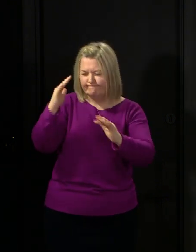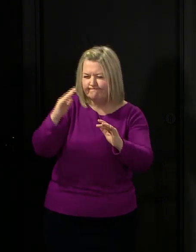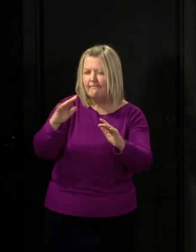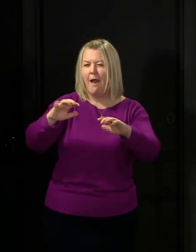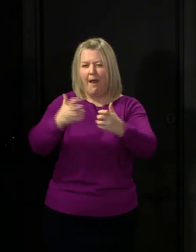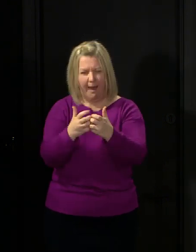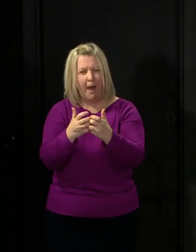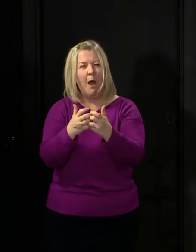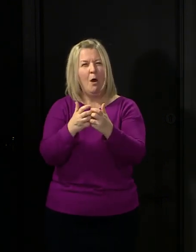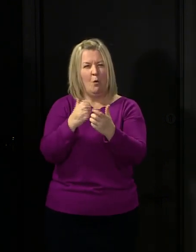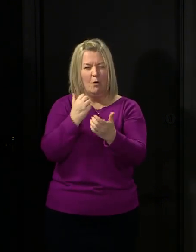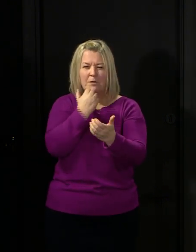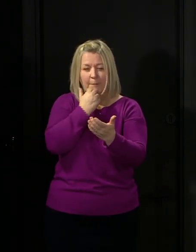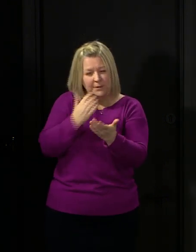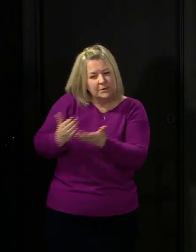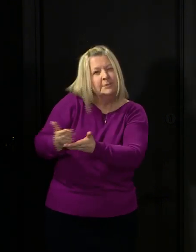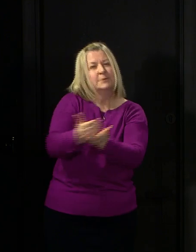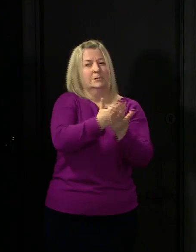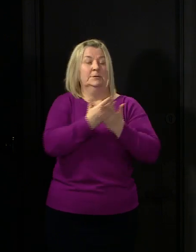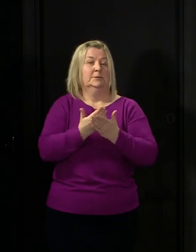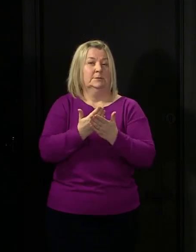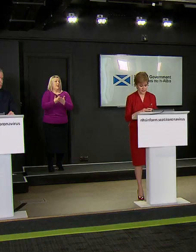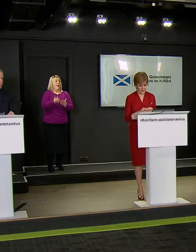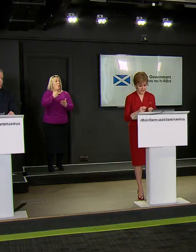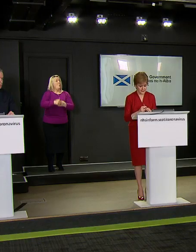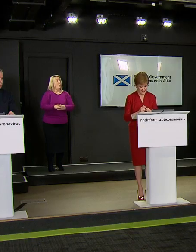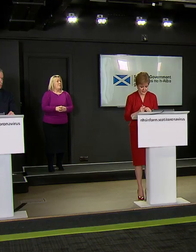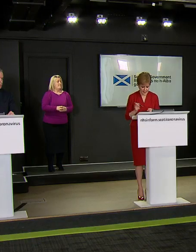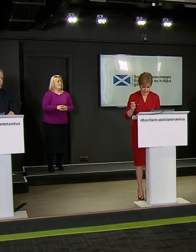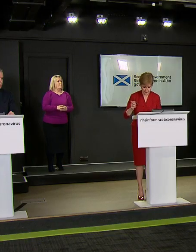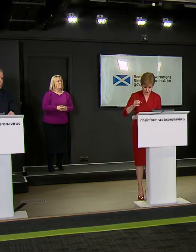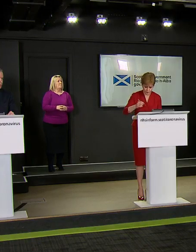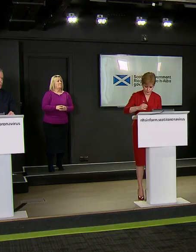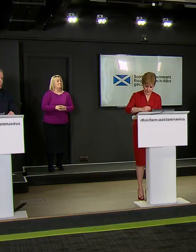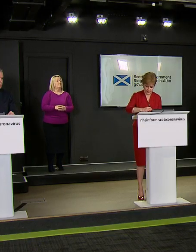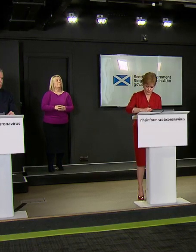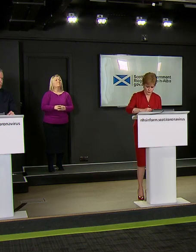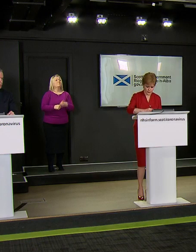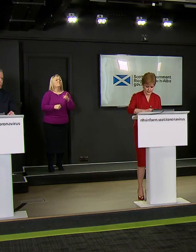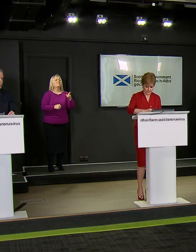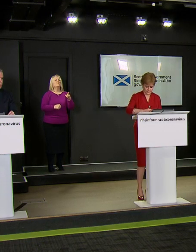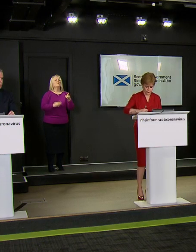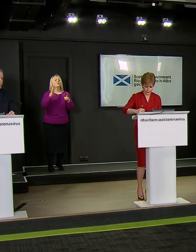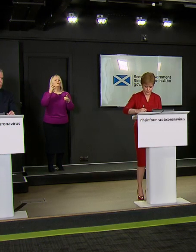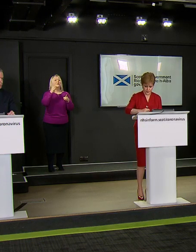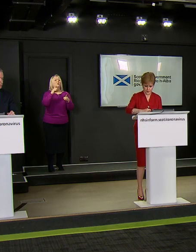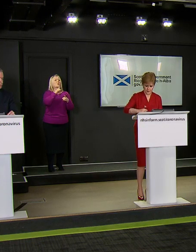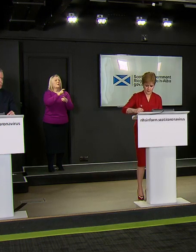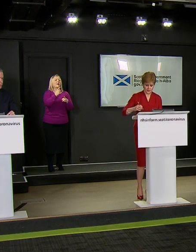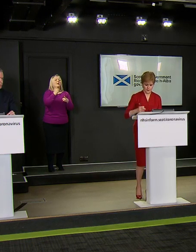so that in advance of that there is full understanding. Lindsay Hannah from Clyde and Forth. There's confusion from some cancer patients who thought their operations would not be